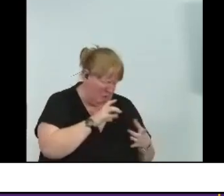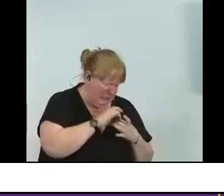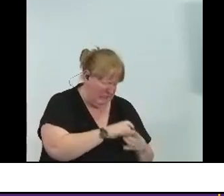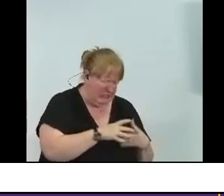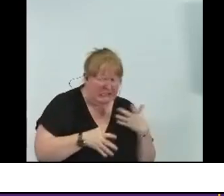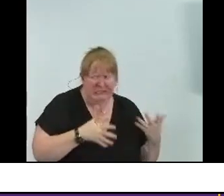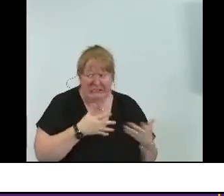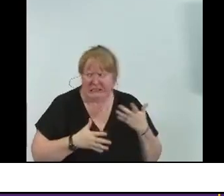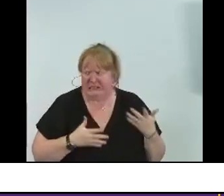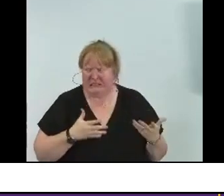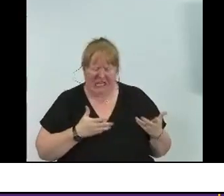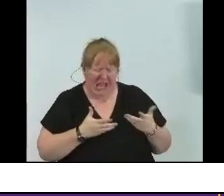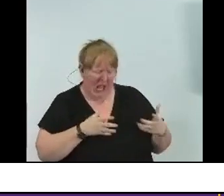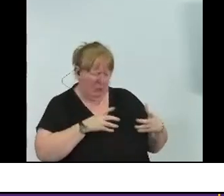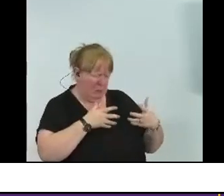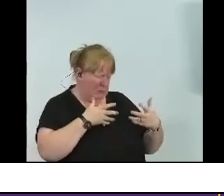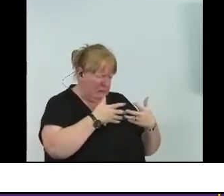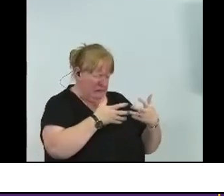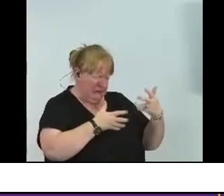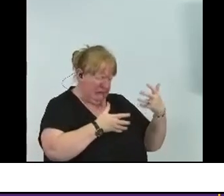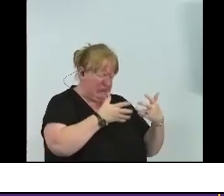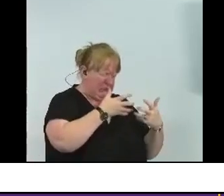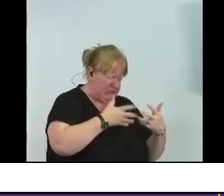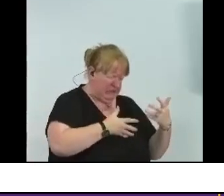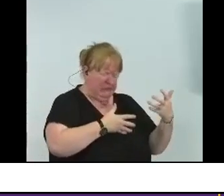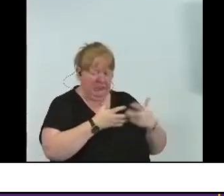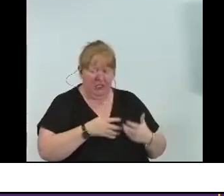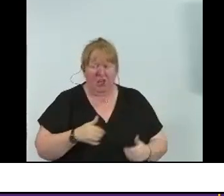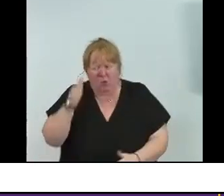We didn't really know how to work together on it. So well, you knew what you were doing,